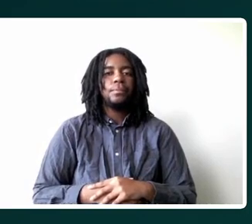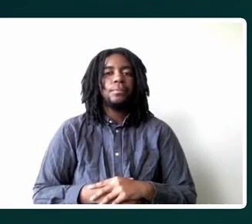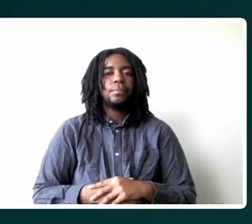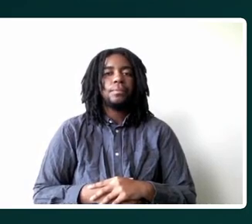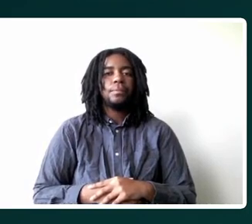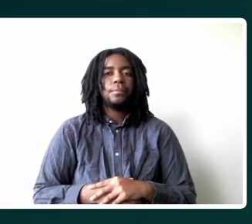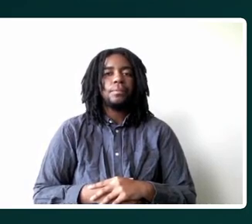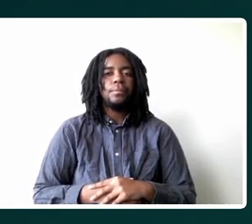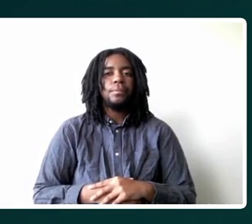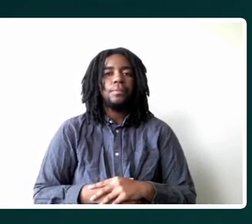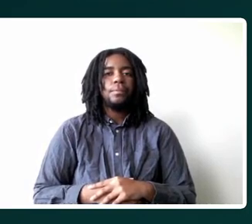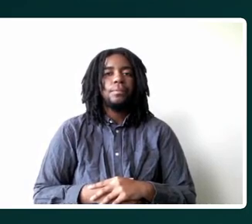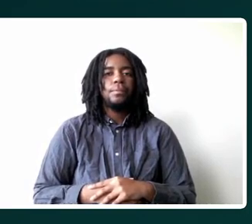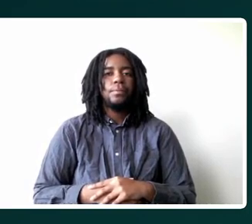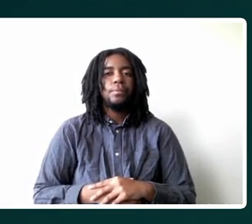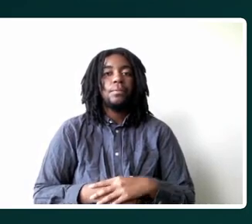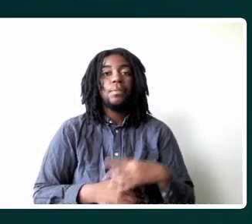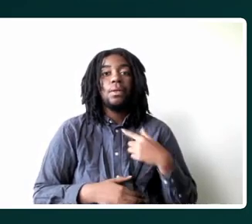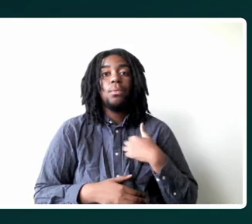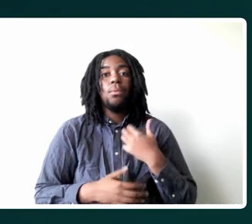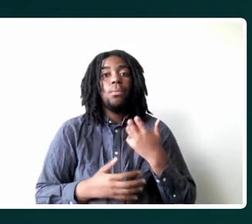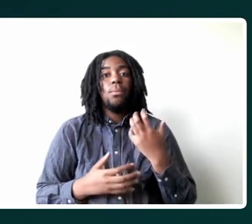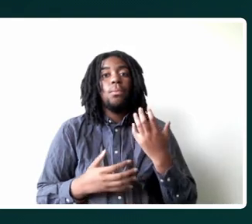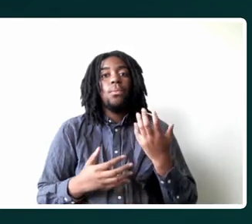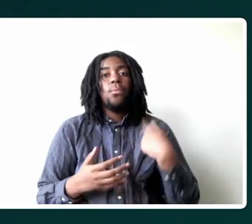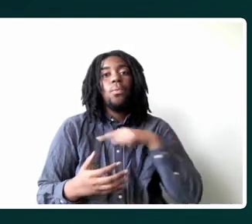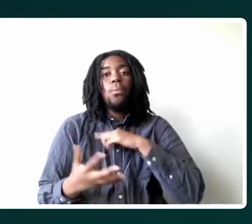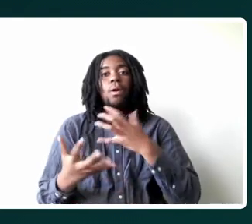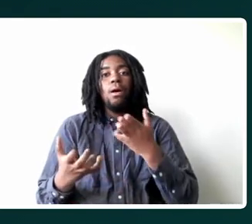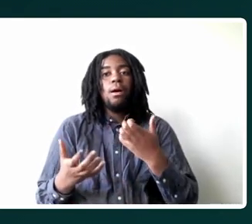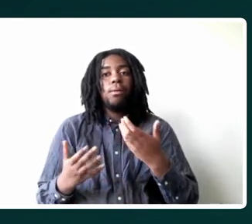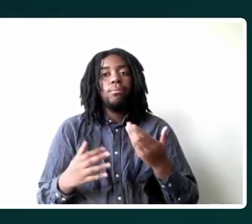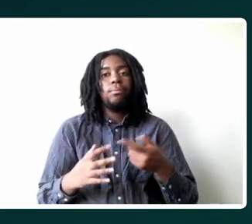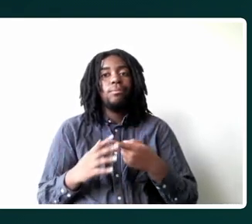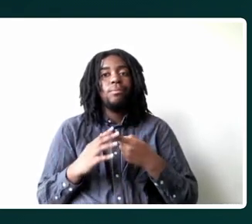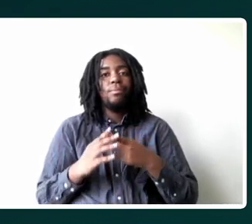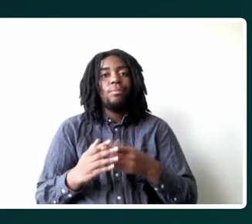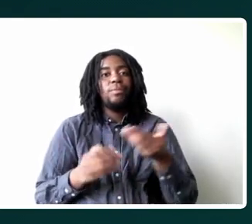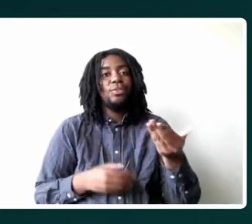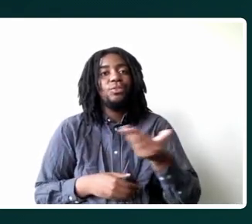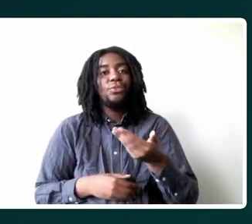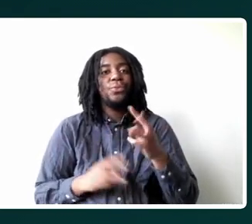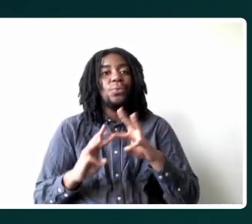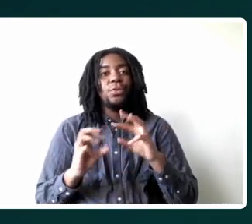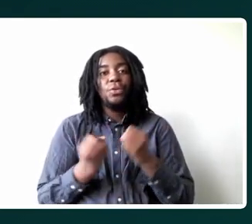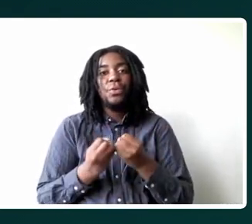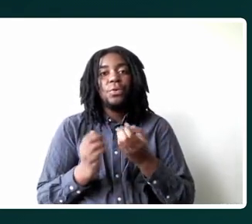We want to introduce you to our workshops through some of the words and pictures of the participants